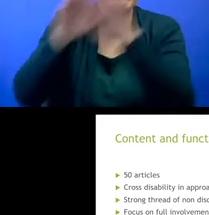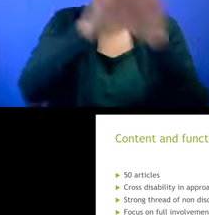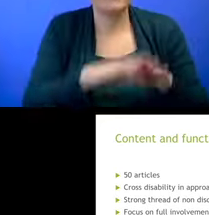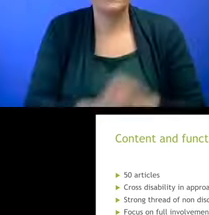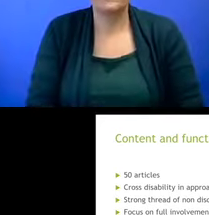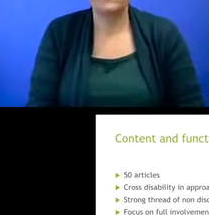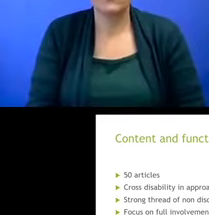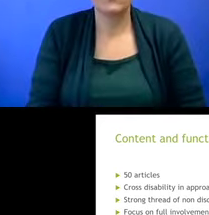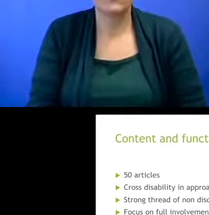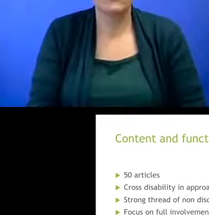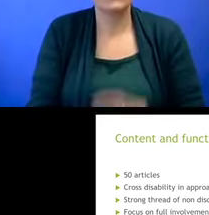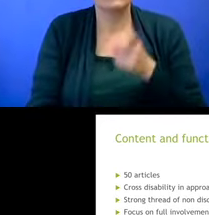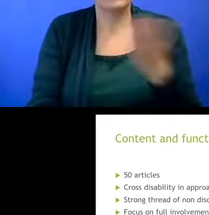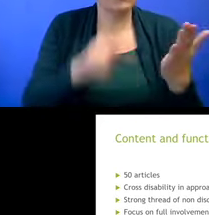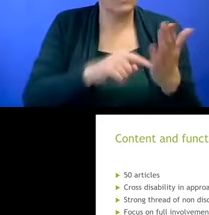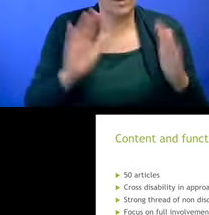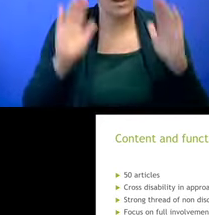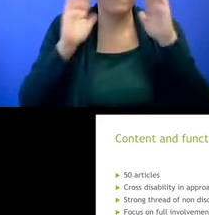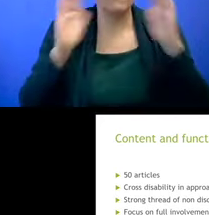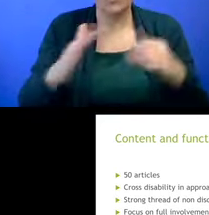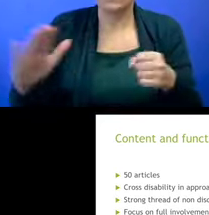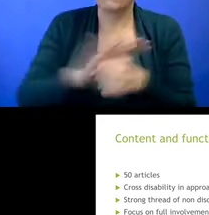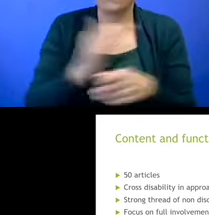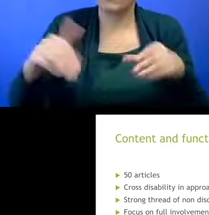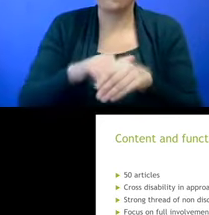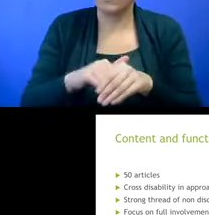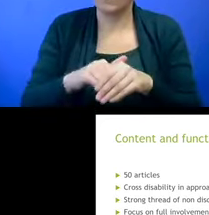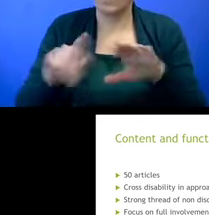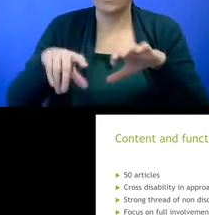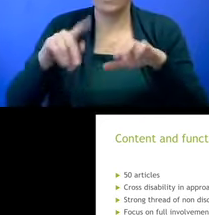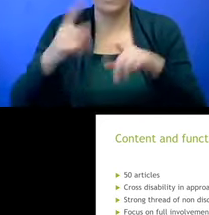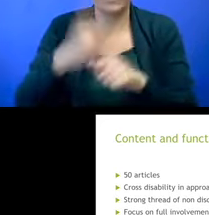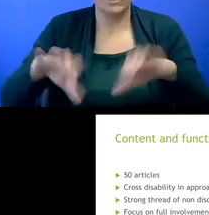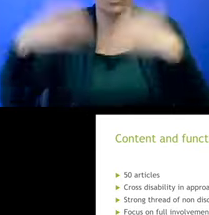There is a focus on full involvement of the disability community within the Convention.